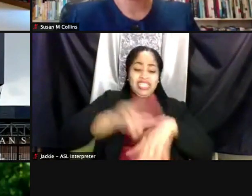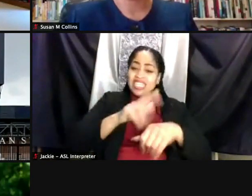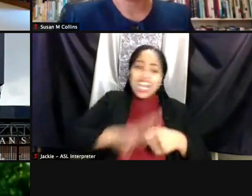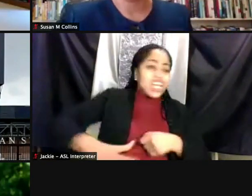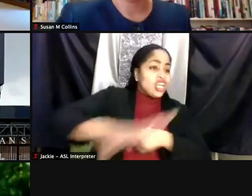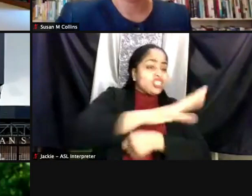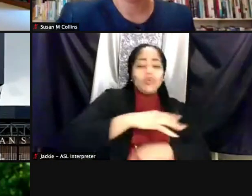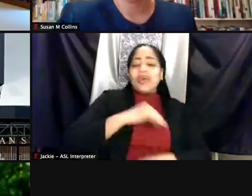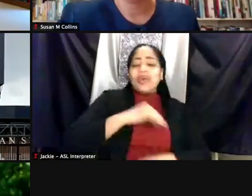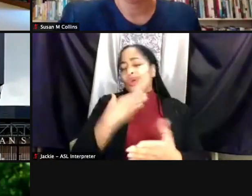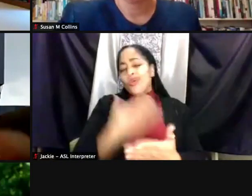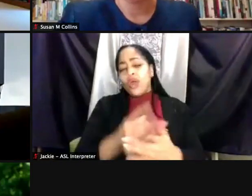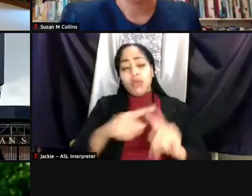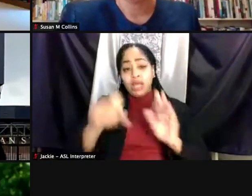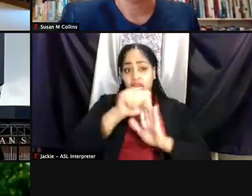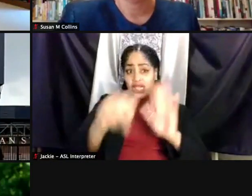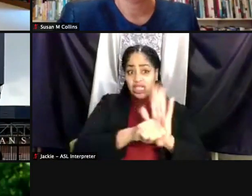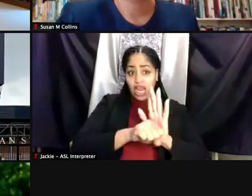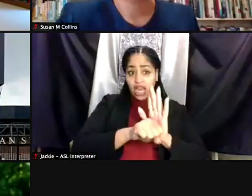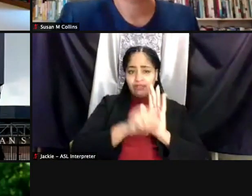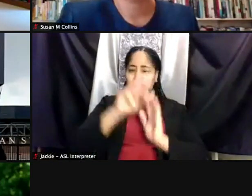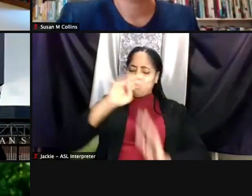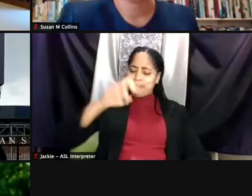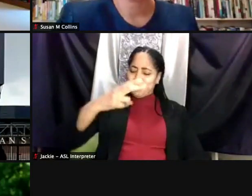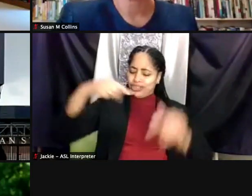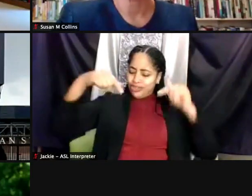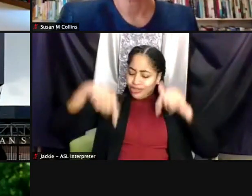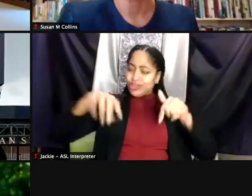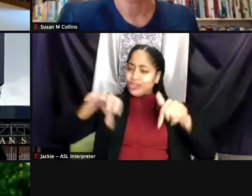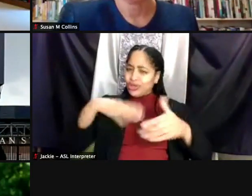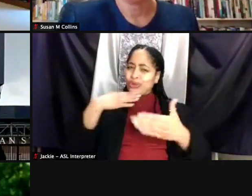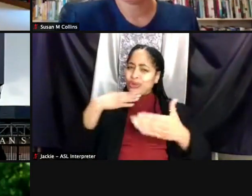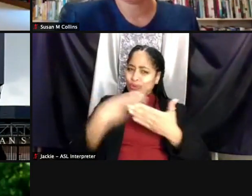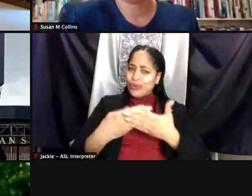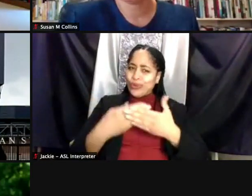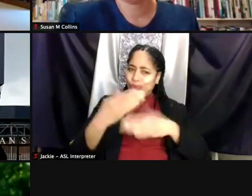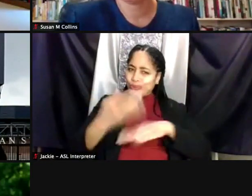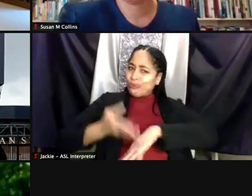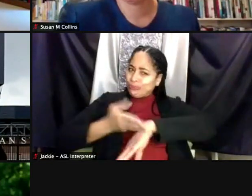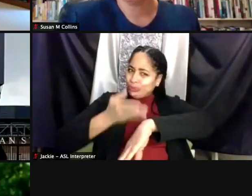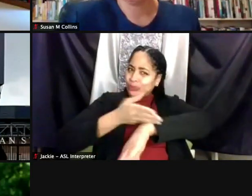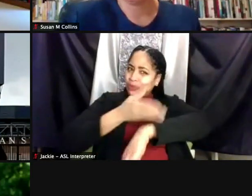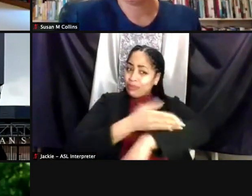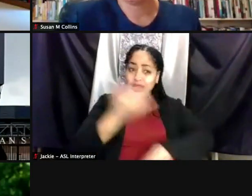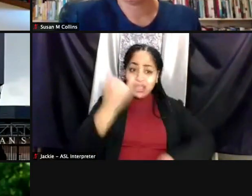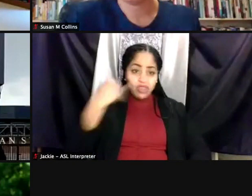but as a state Michigan is actually seeing good improvement. So if we were grading on a curve